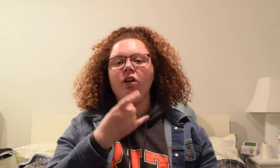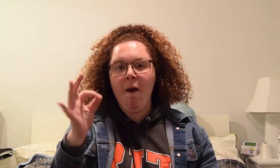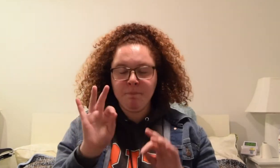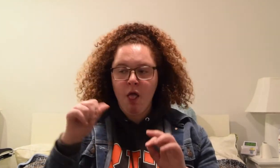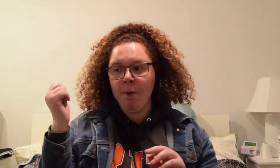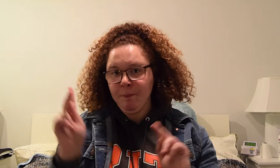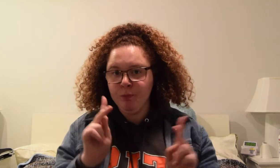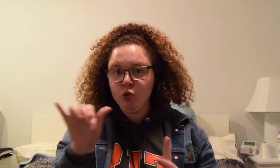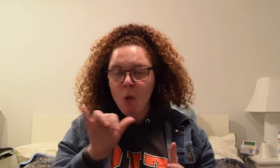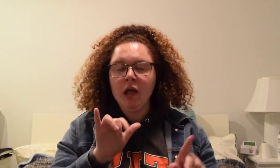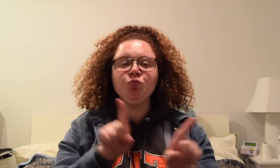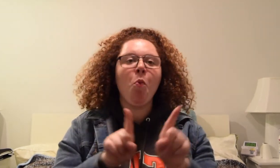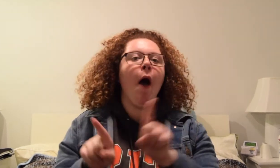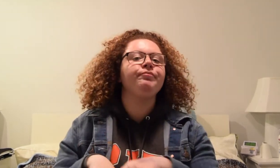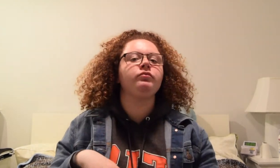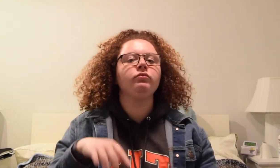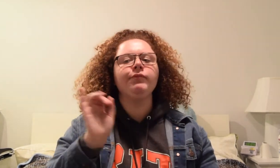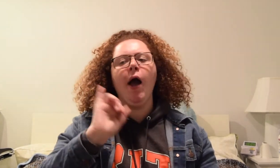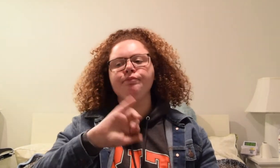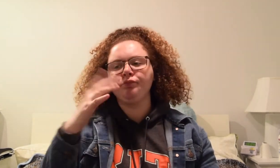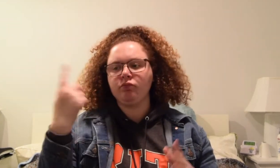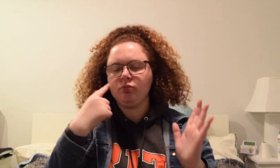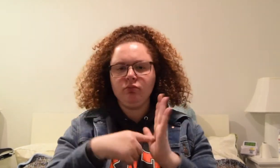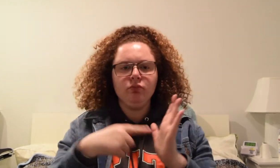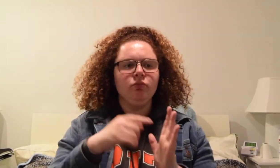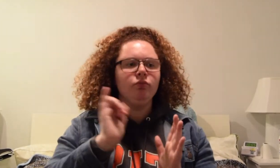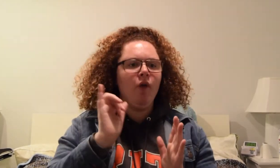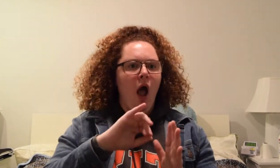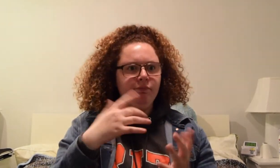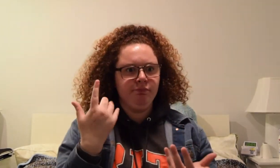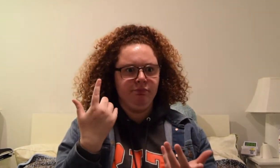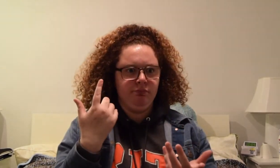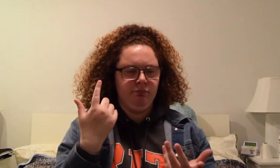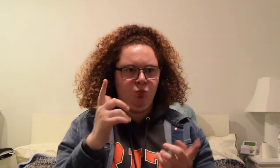Couple of other people too as well, like for example